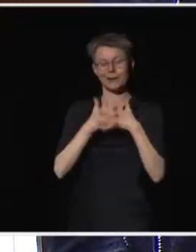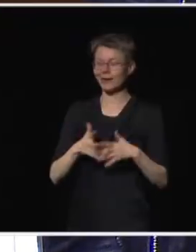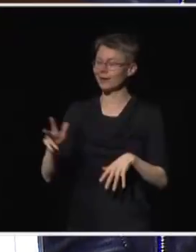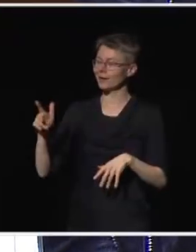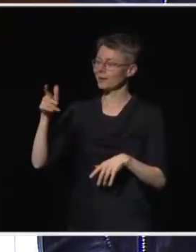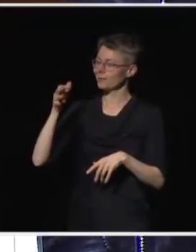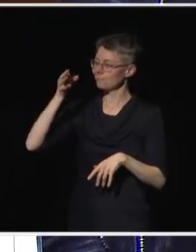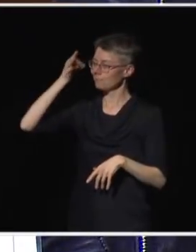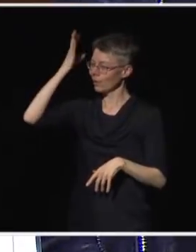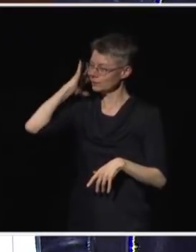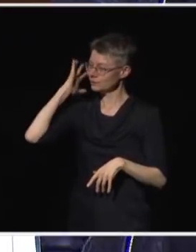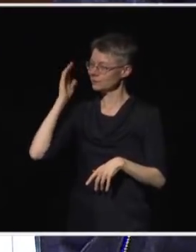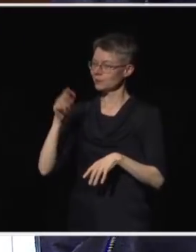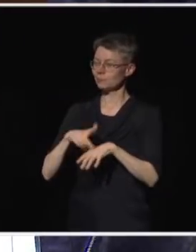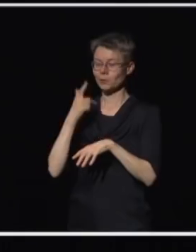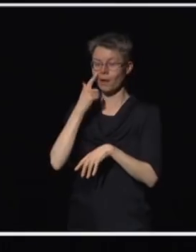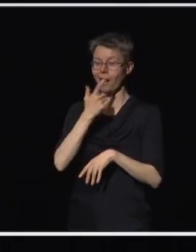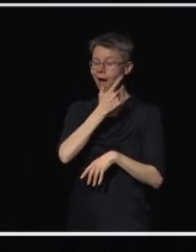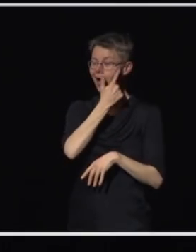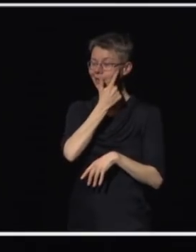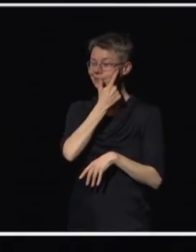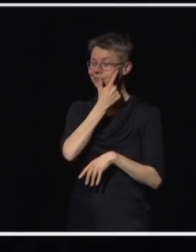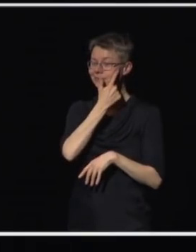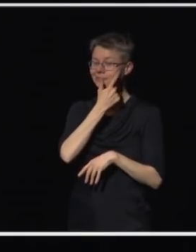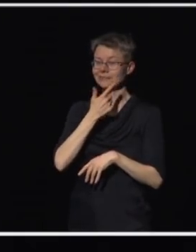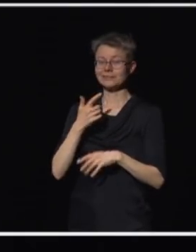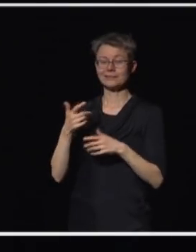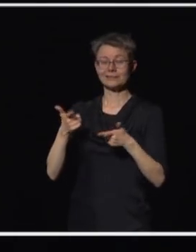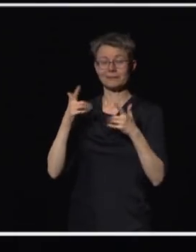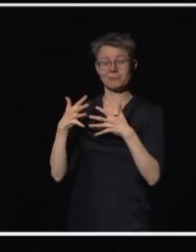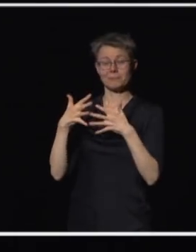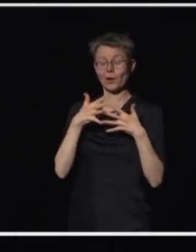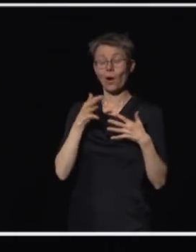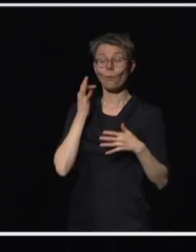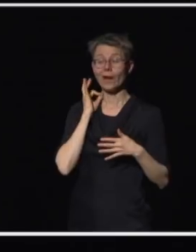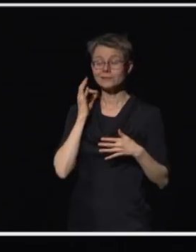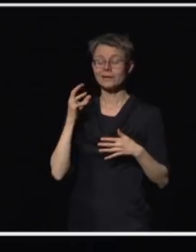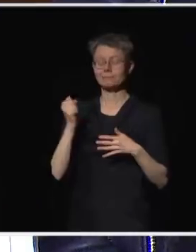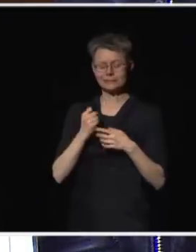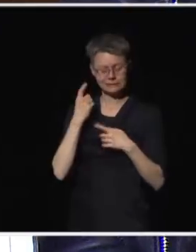white Captain America having to do that work. I enjoy putting him through the paces.